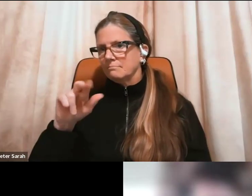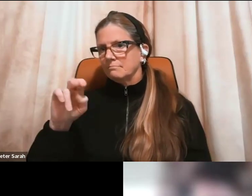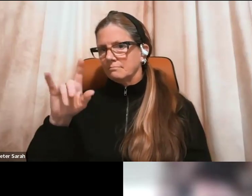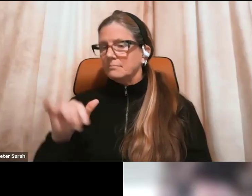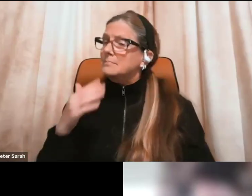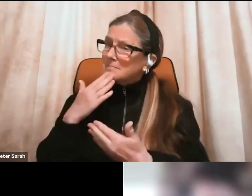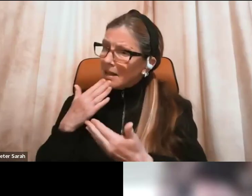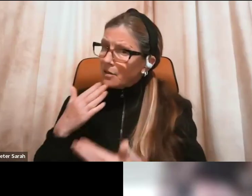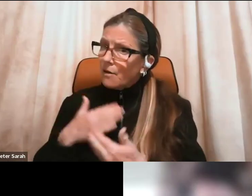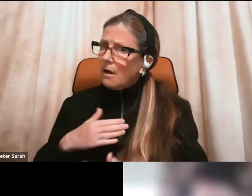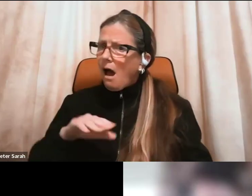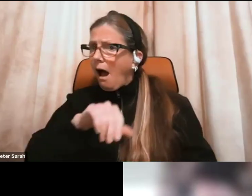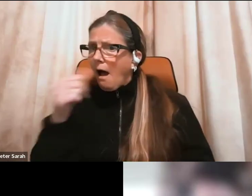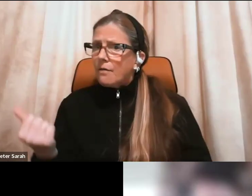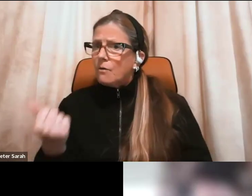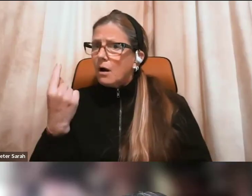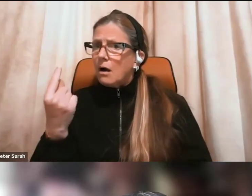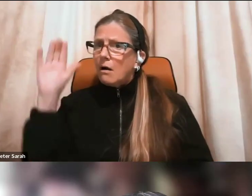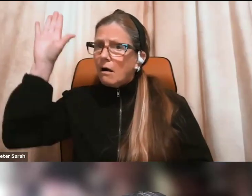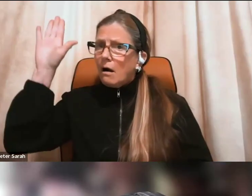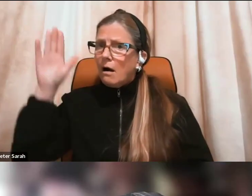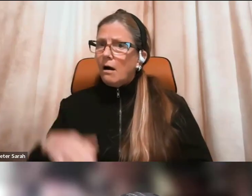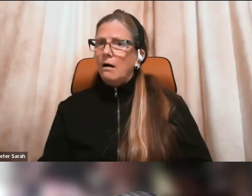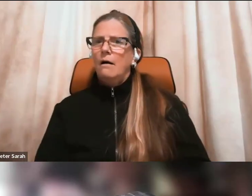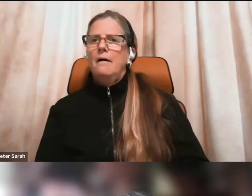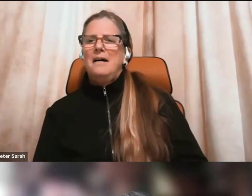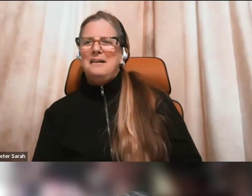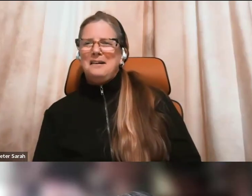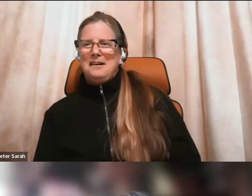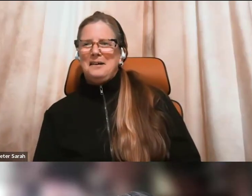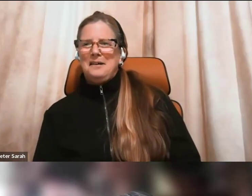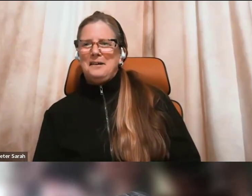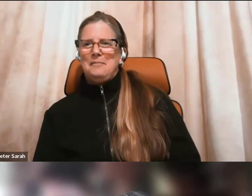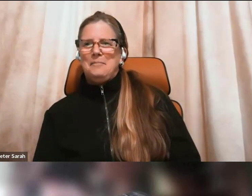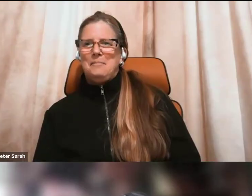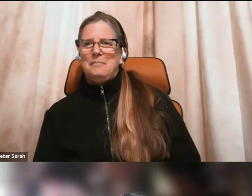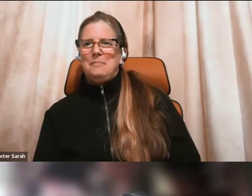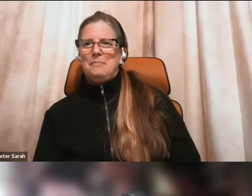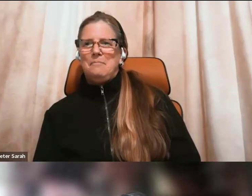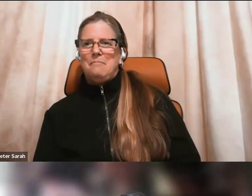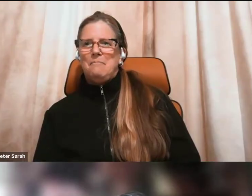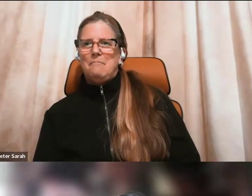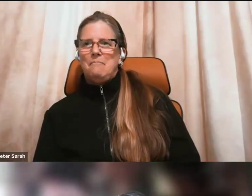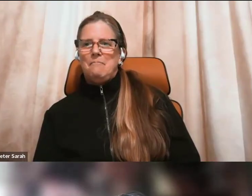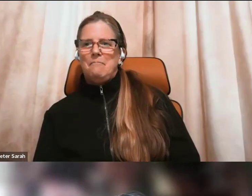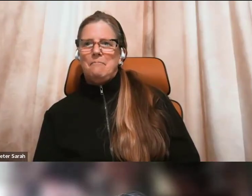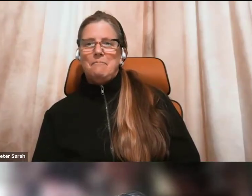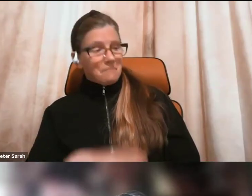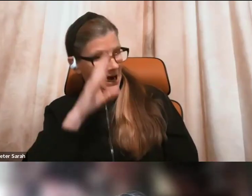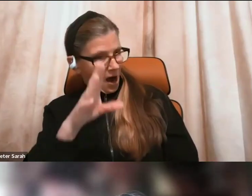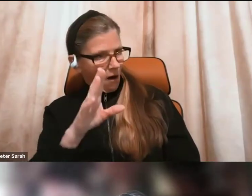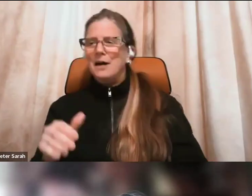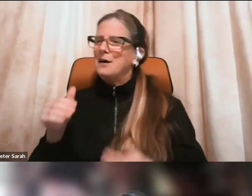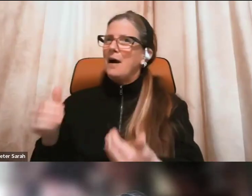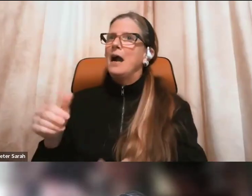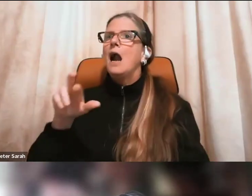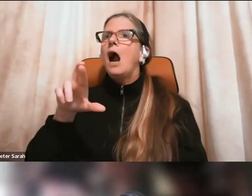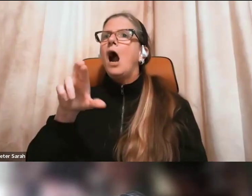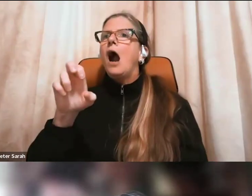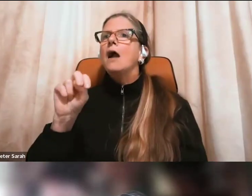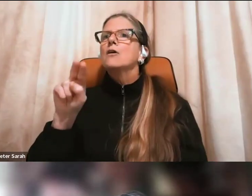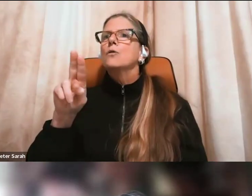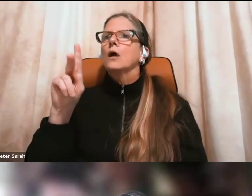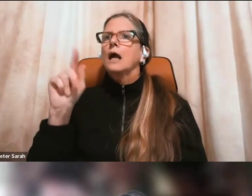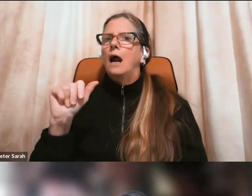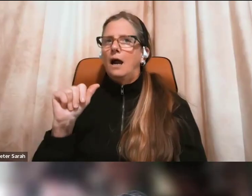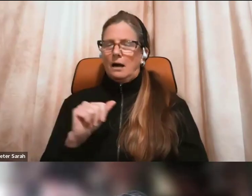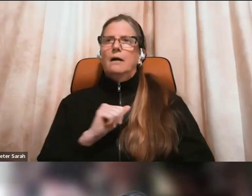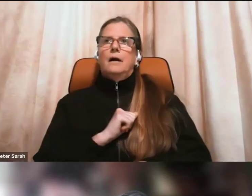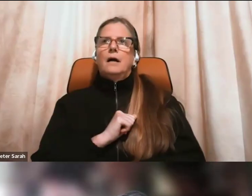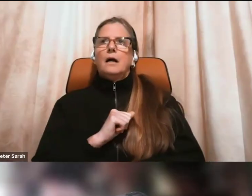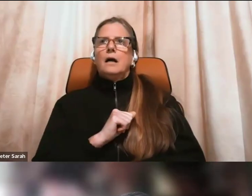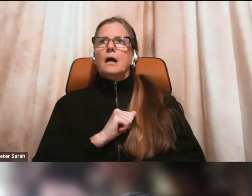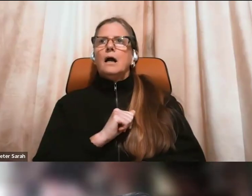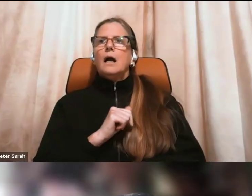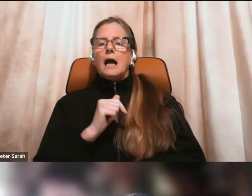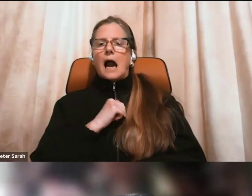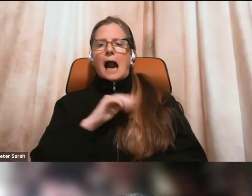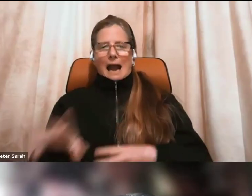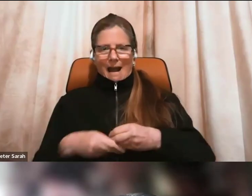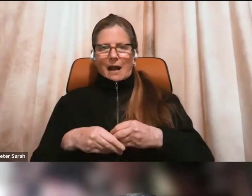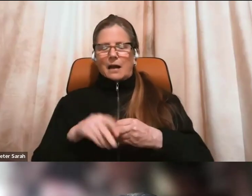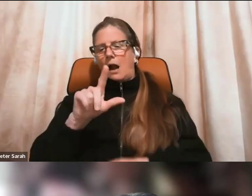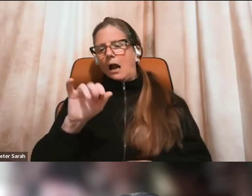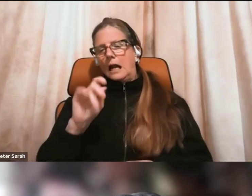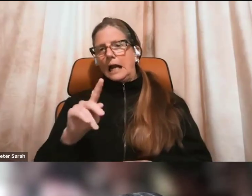that had their hand raised. Go ahead. Yes. Yeah. So, I put a link in the chat. In Ann Arbor,